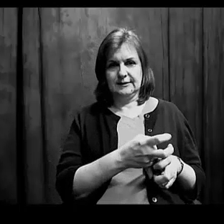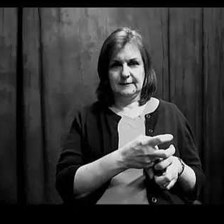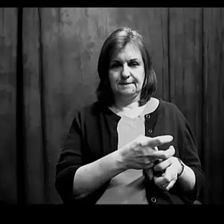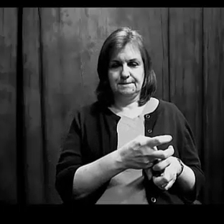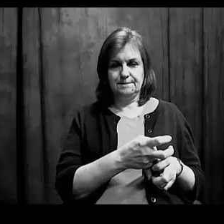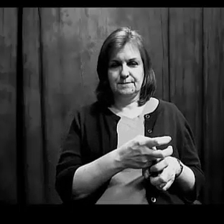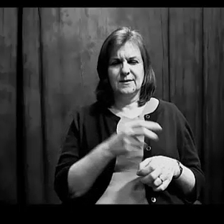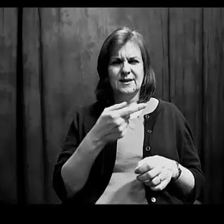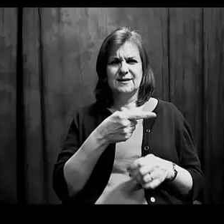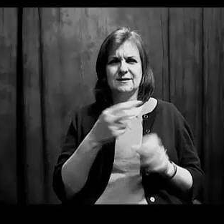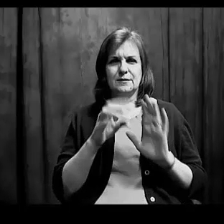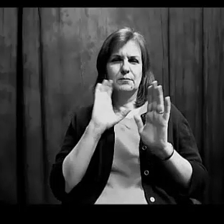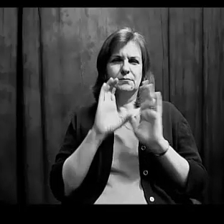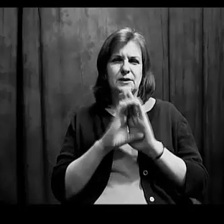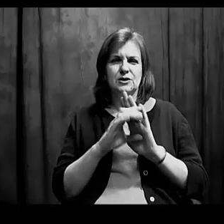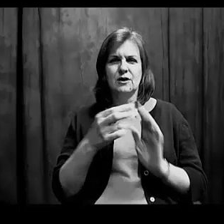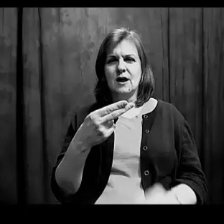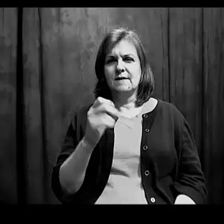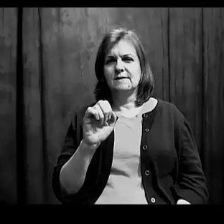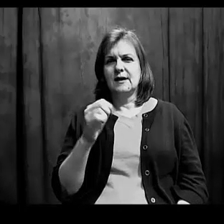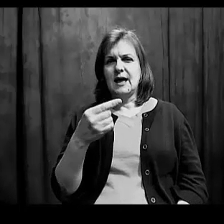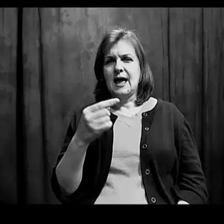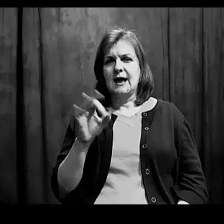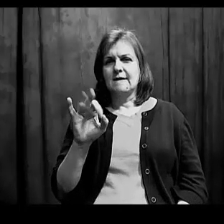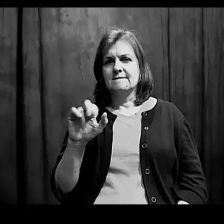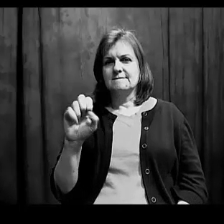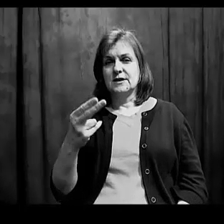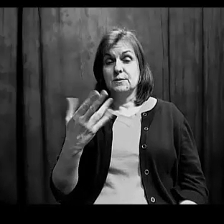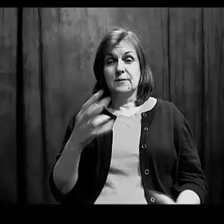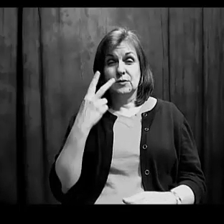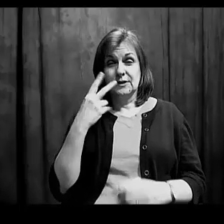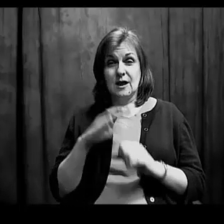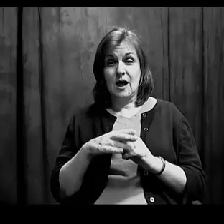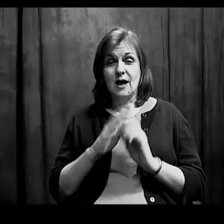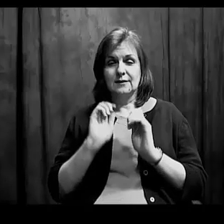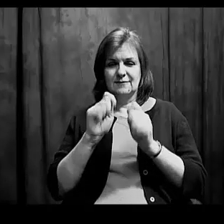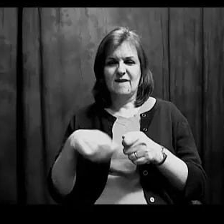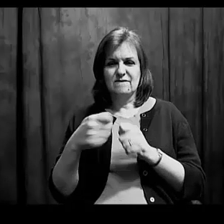this is the hagfish you may have seen them before on fishing shows or something